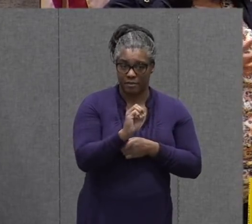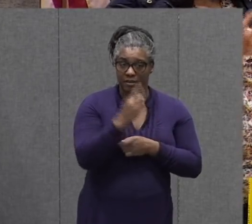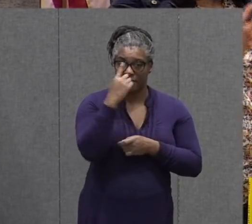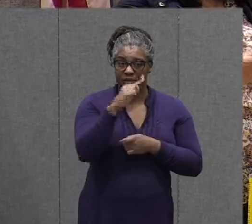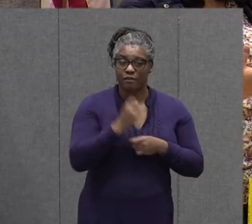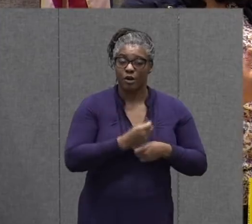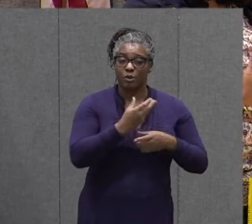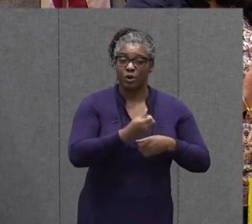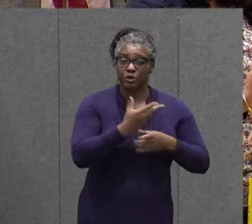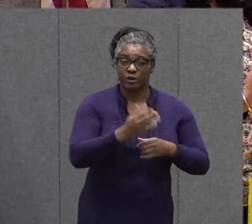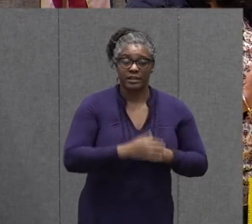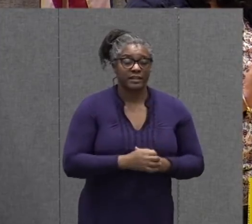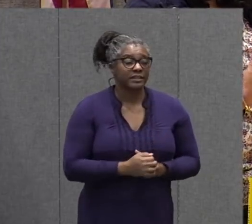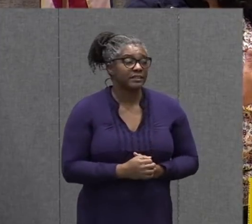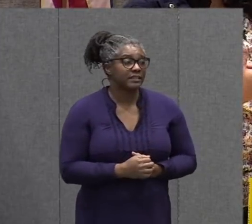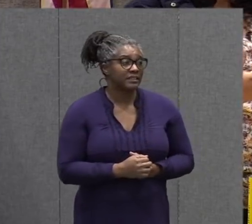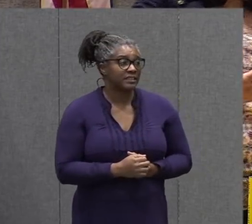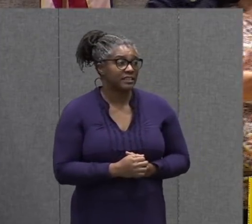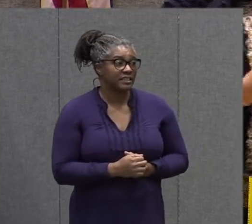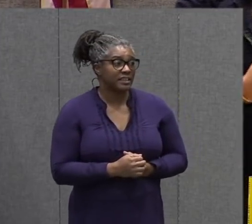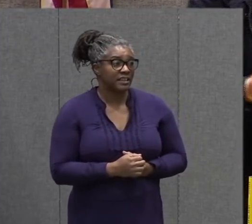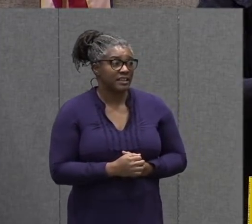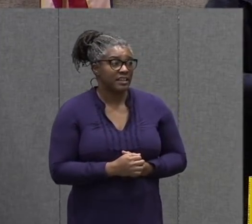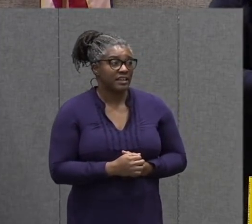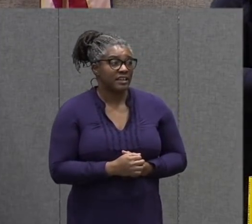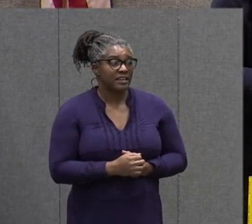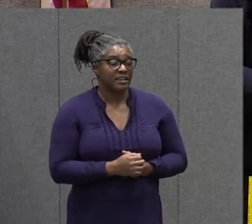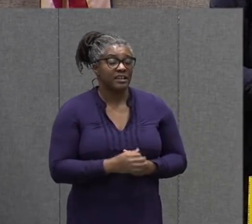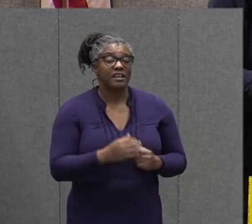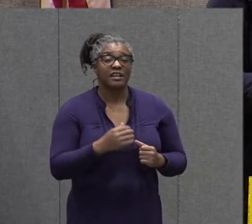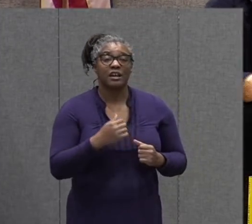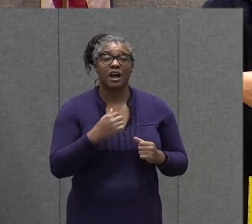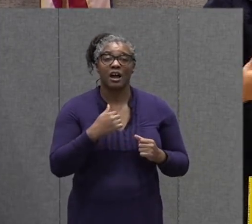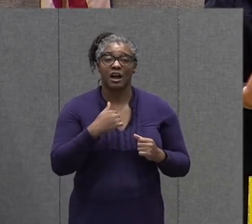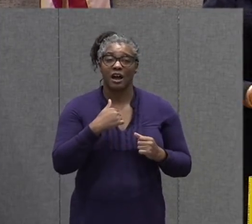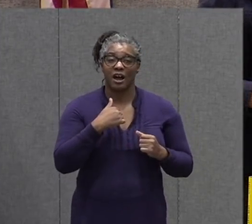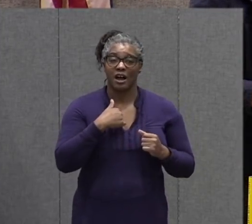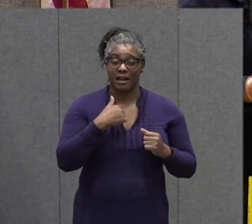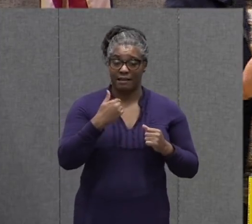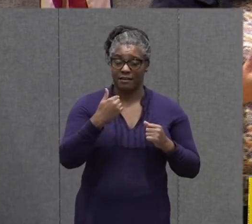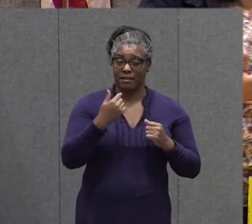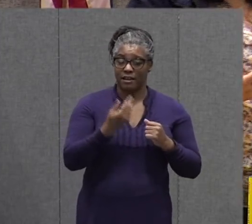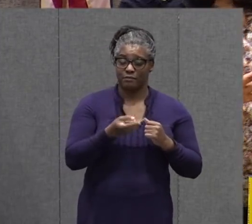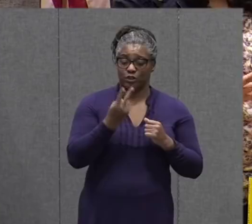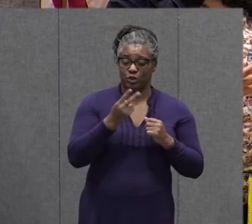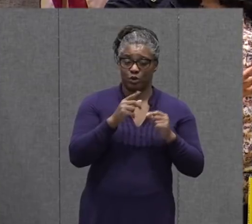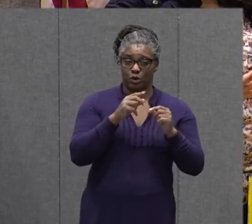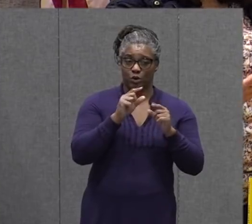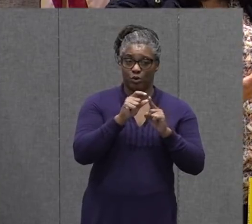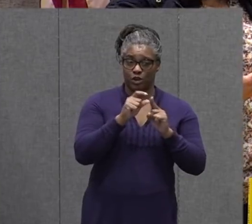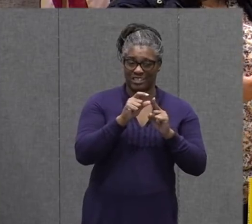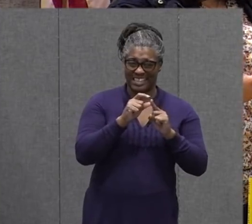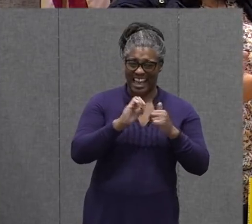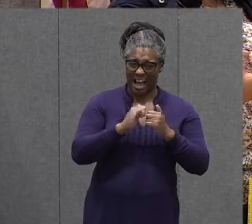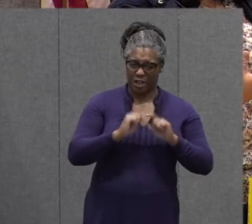the difference between the two, and my friends Miss Martindale and Mr. R they really helped me find a neat way